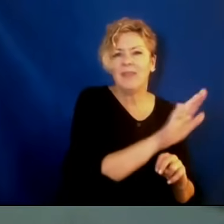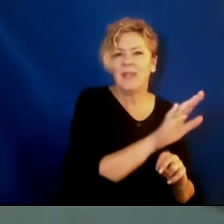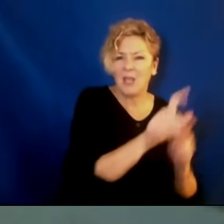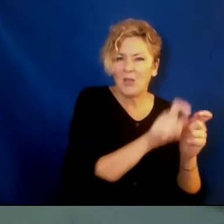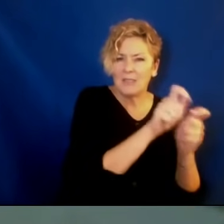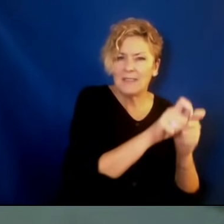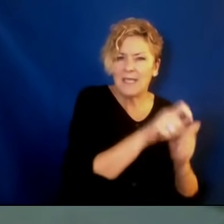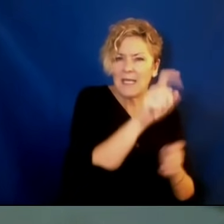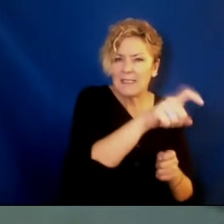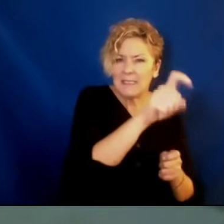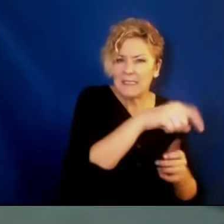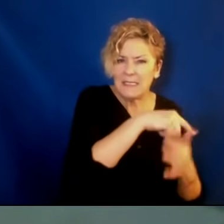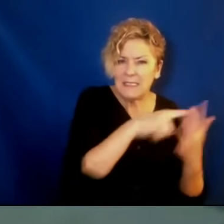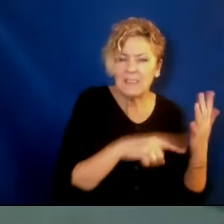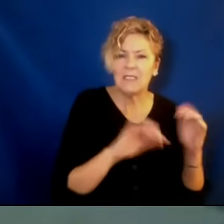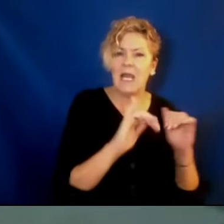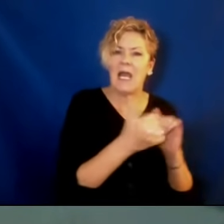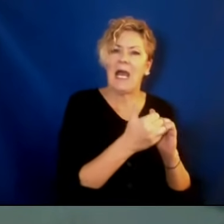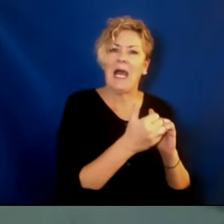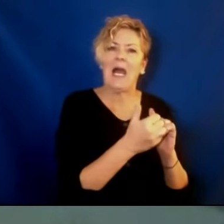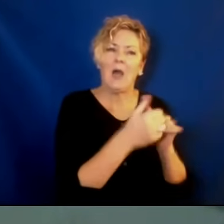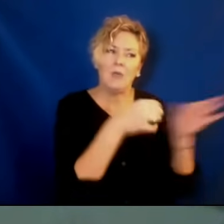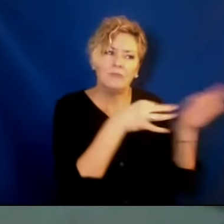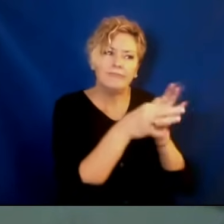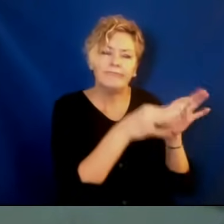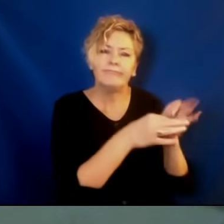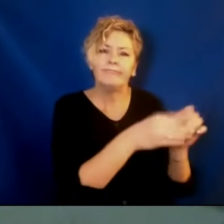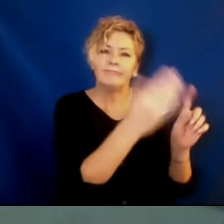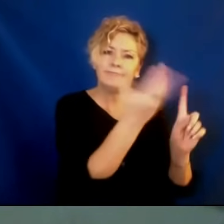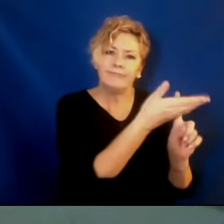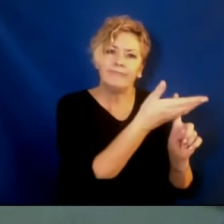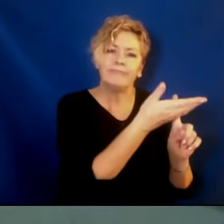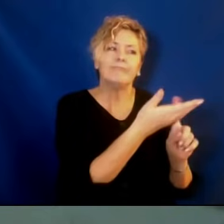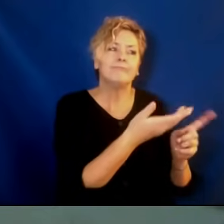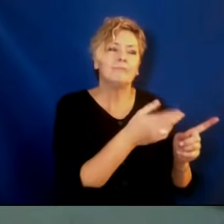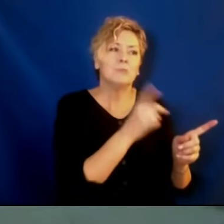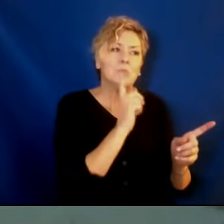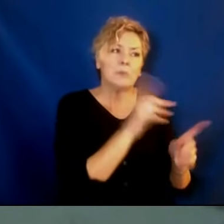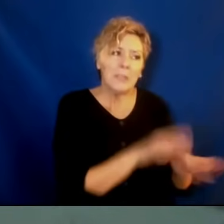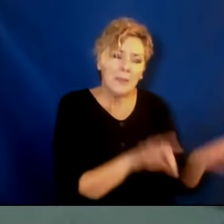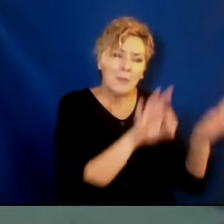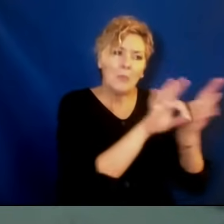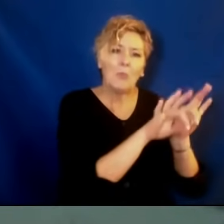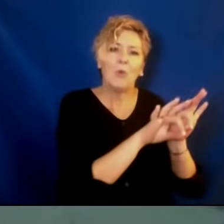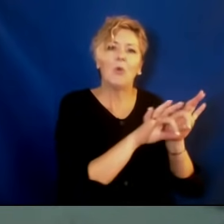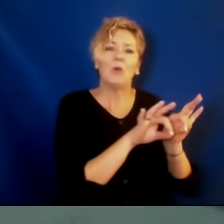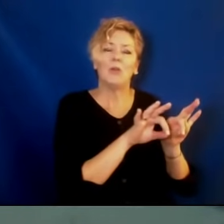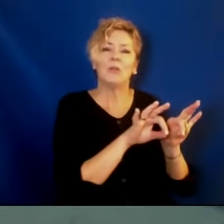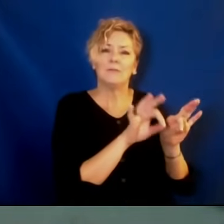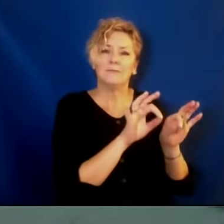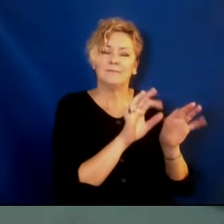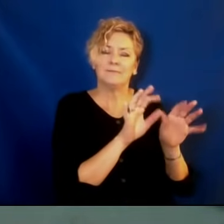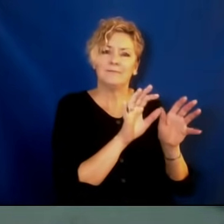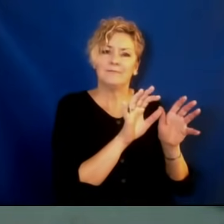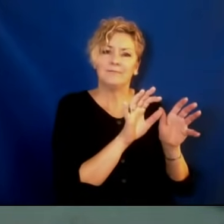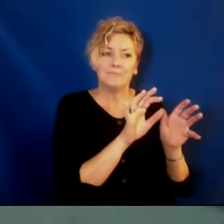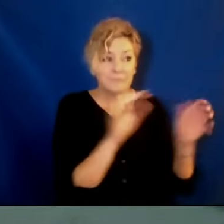and to really consider what their needs are. With their needs are together, what are the safe ways of doing so.